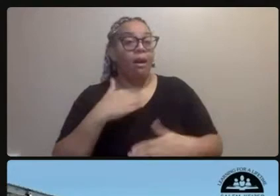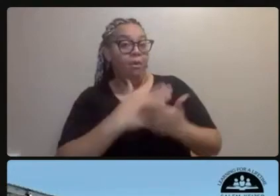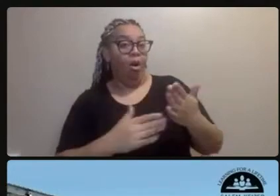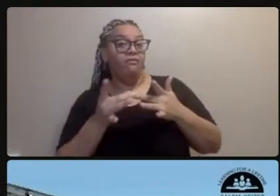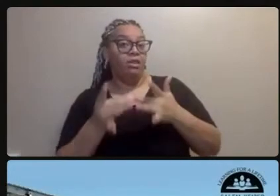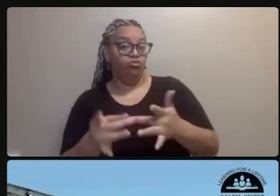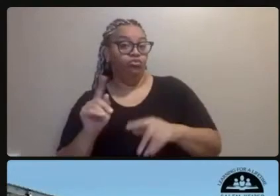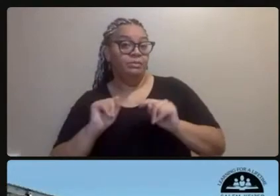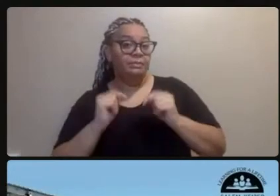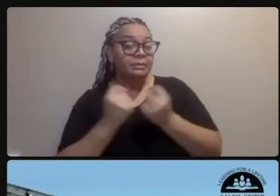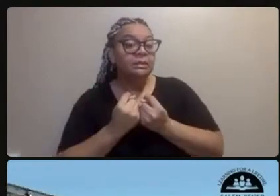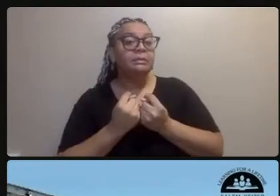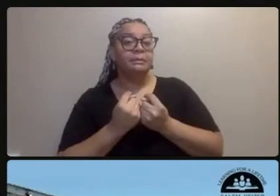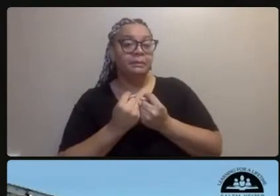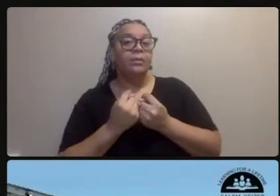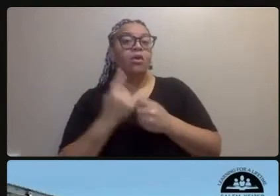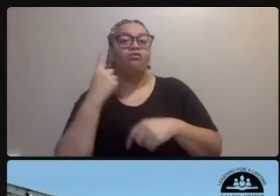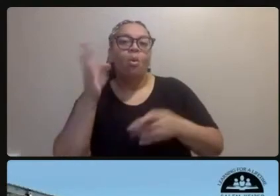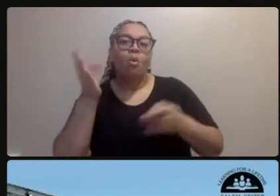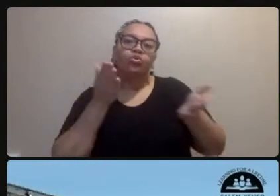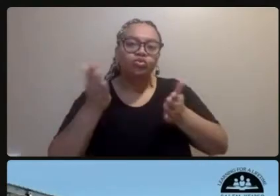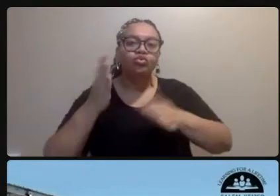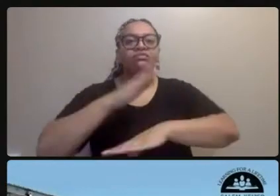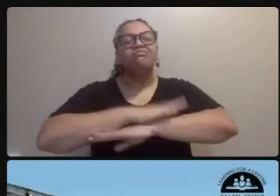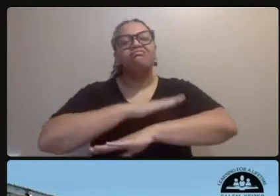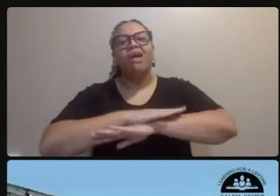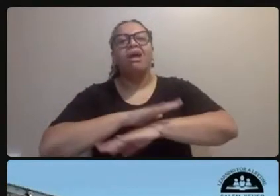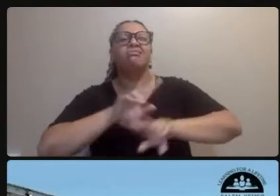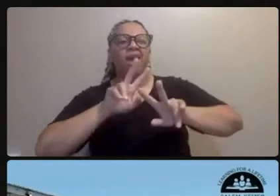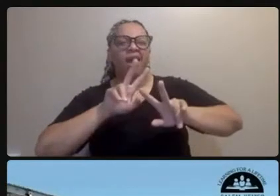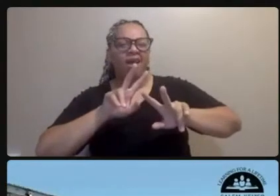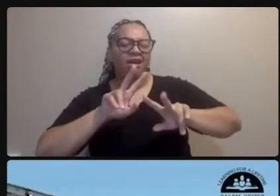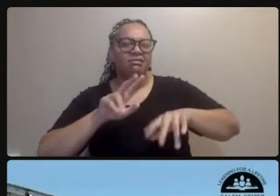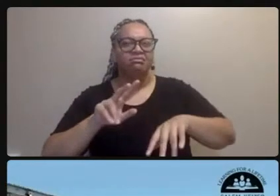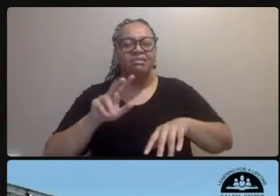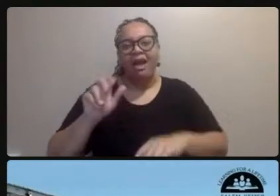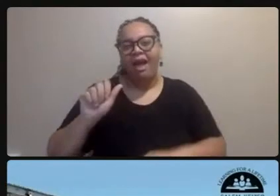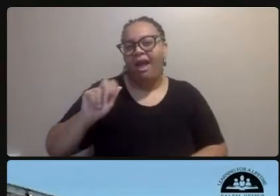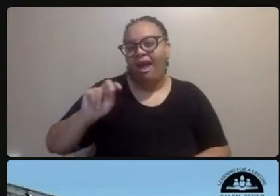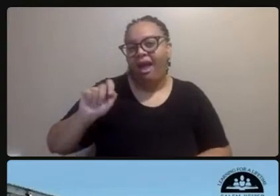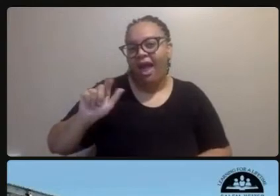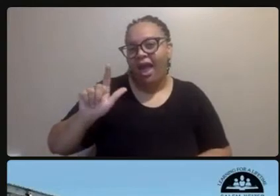SO I'M ALREADY HELPING STUART THERE.